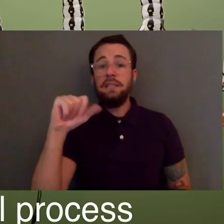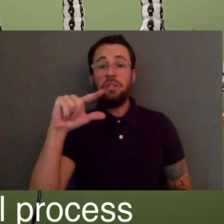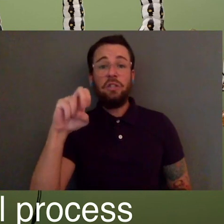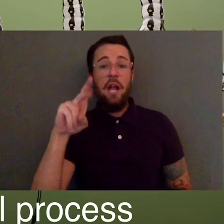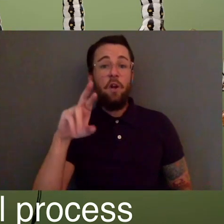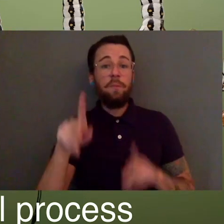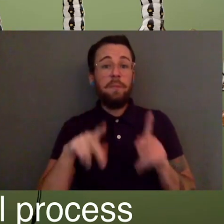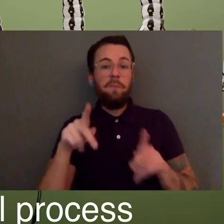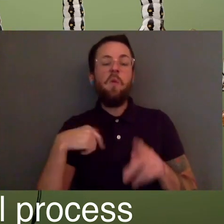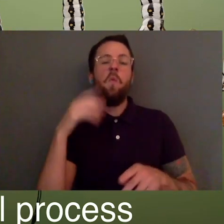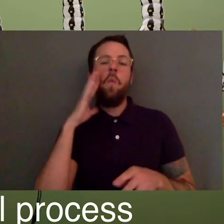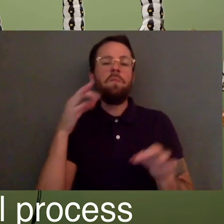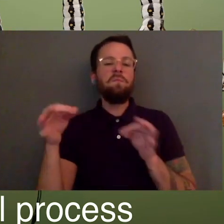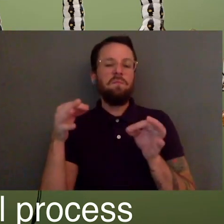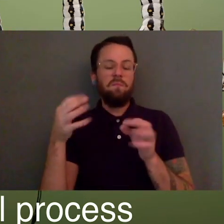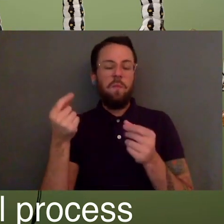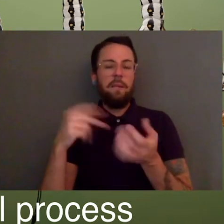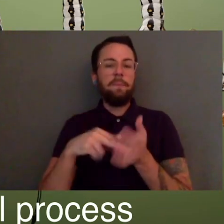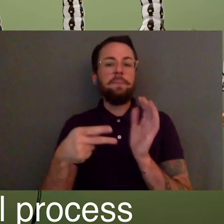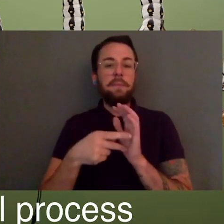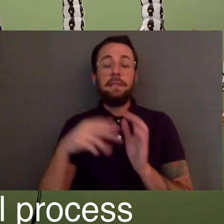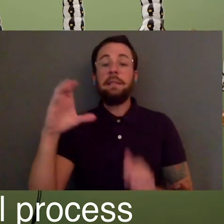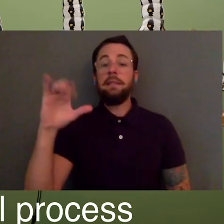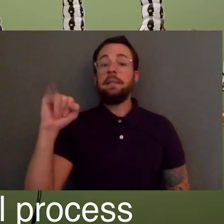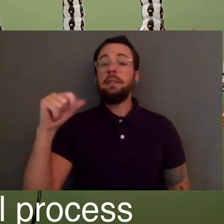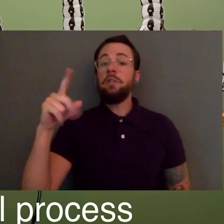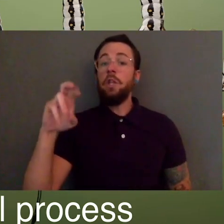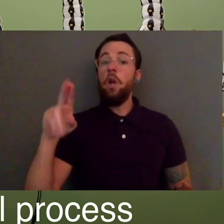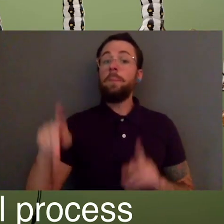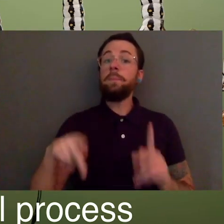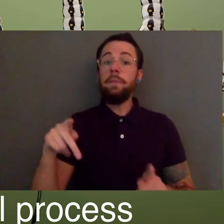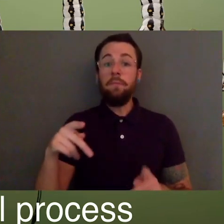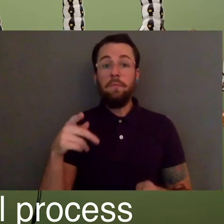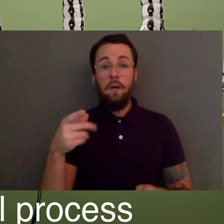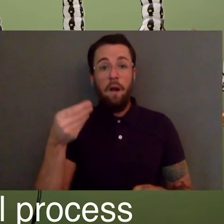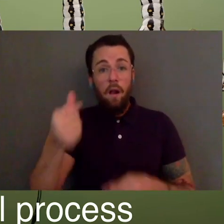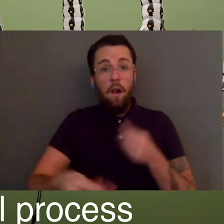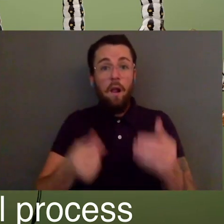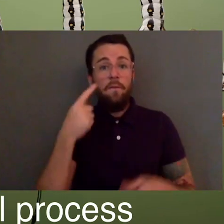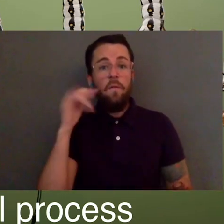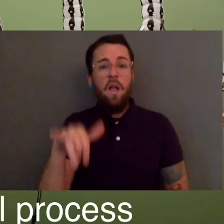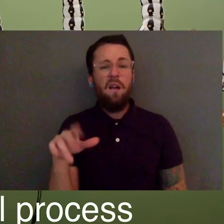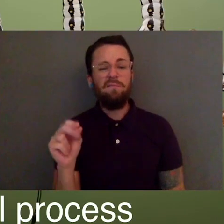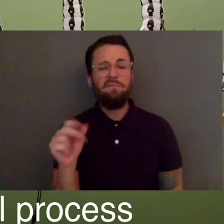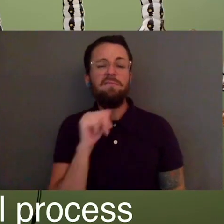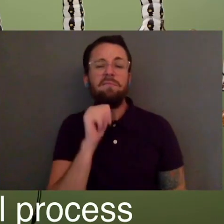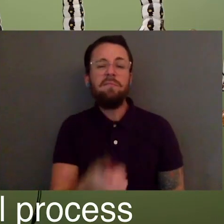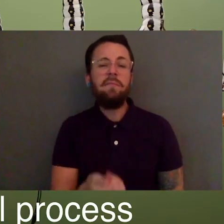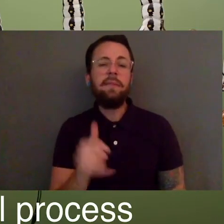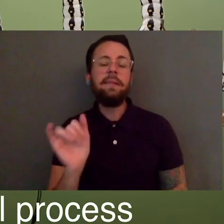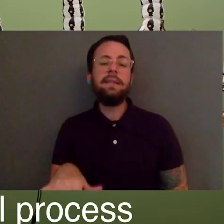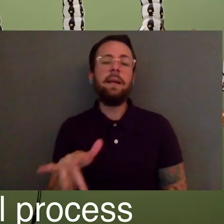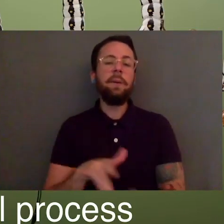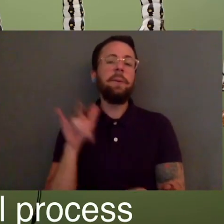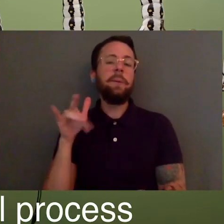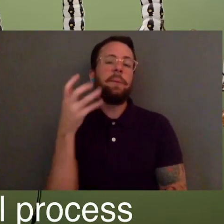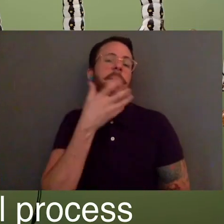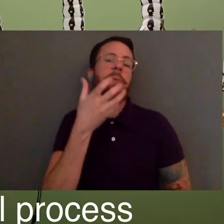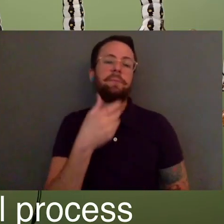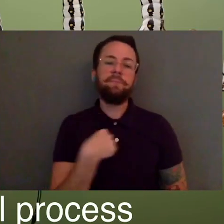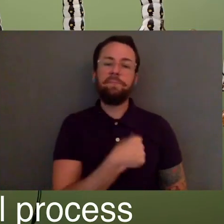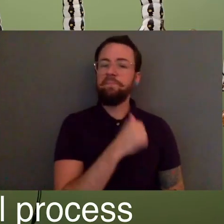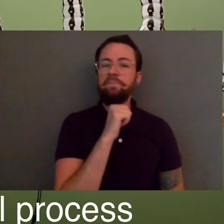It involves money so there's a lot of expenditures in this and CIS gender people are not out